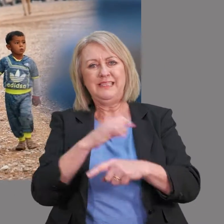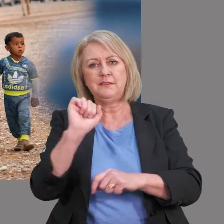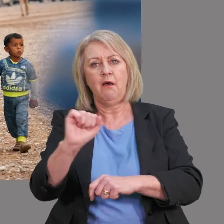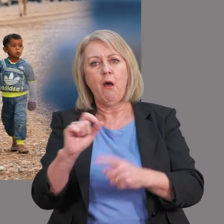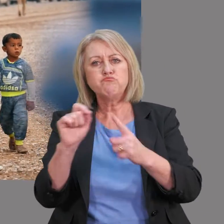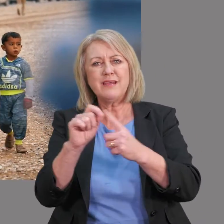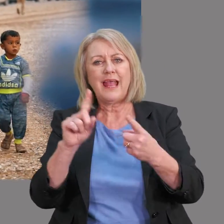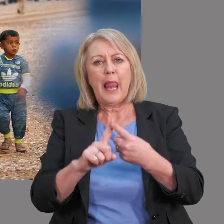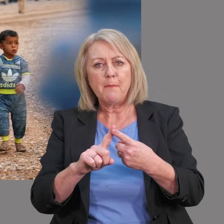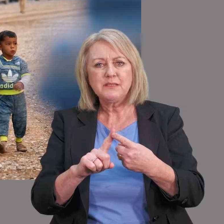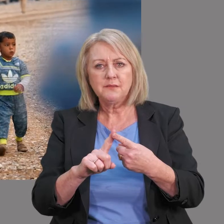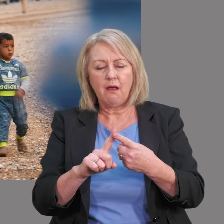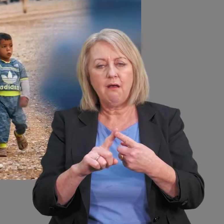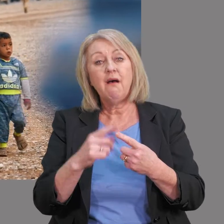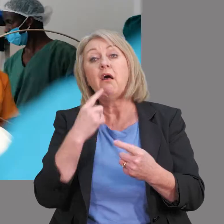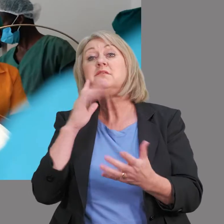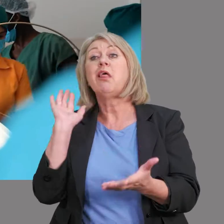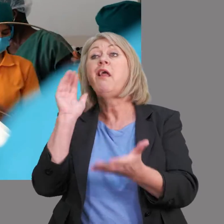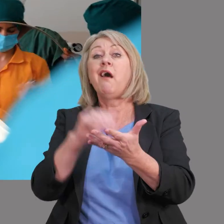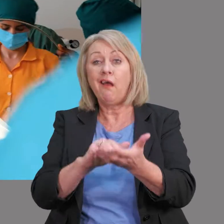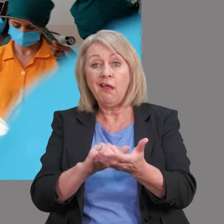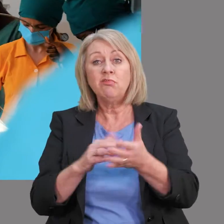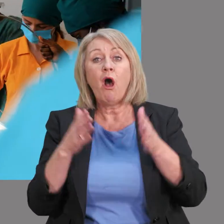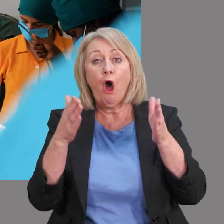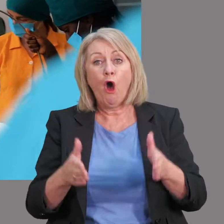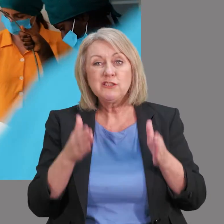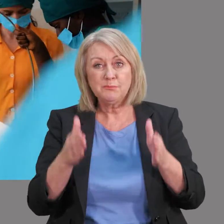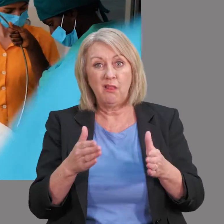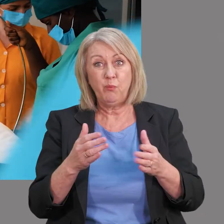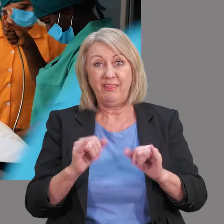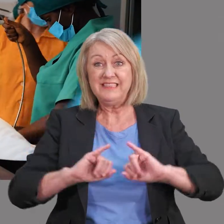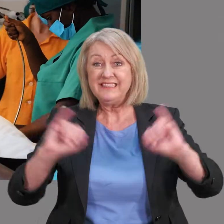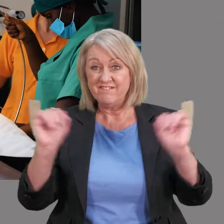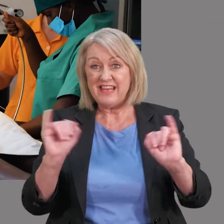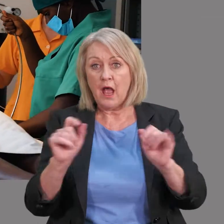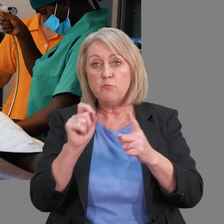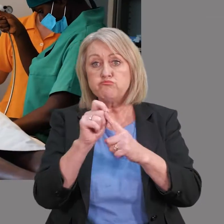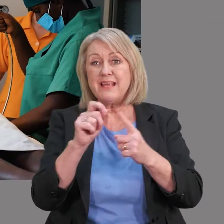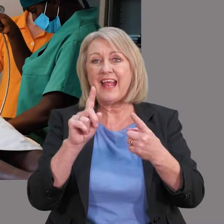diagnosis is likely to be missed. When she finally reaches the hospital with severe preeclampsia,